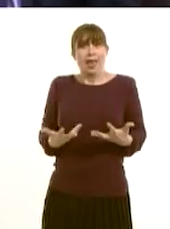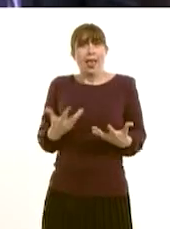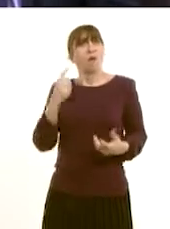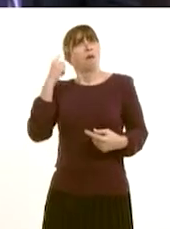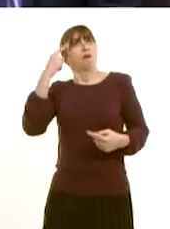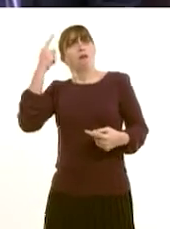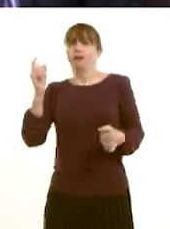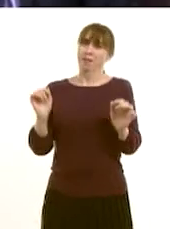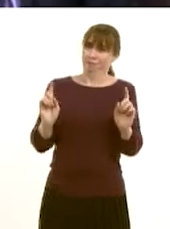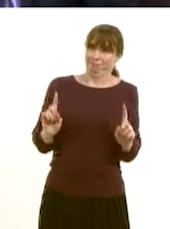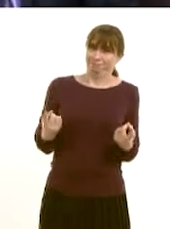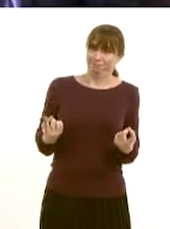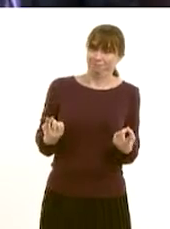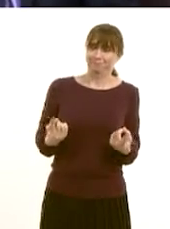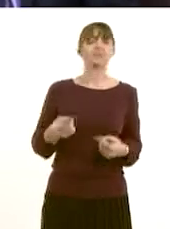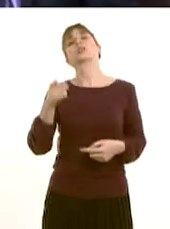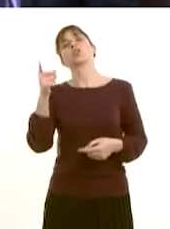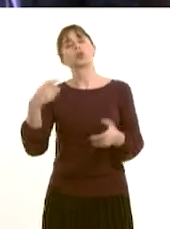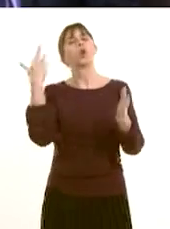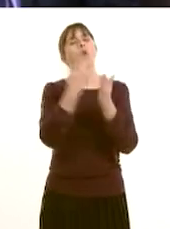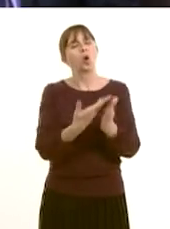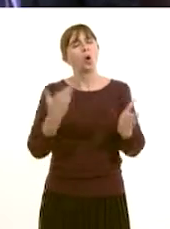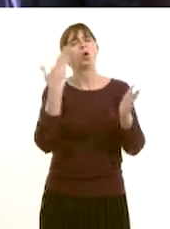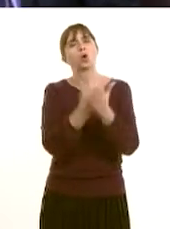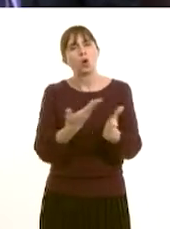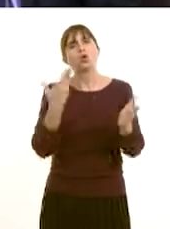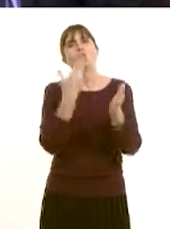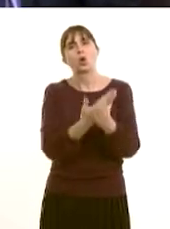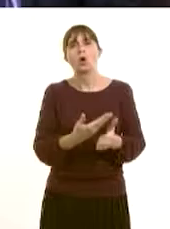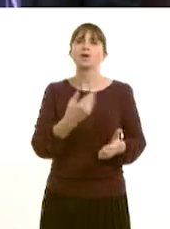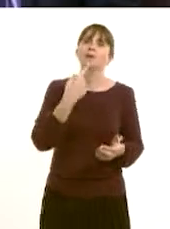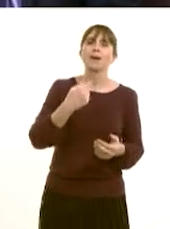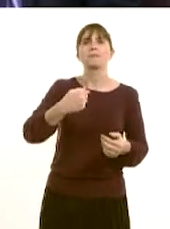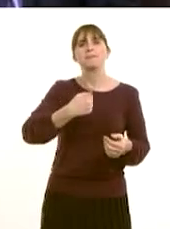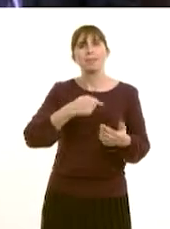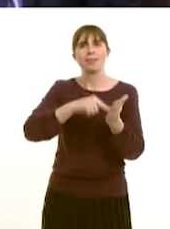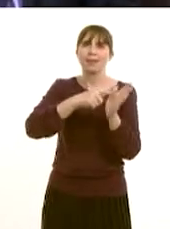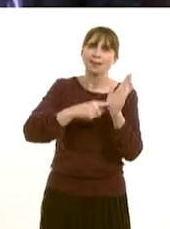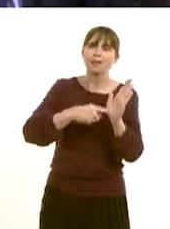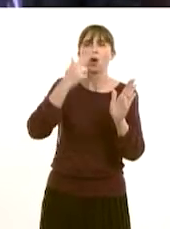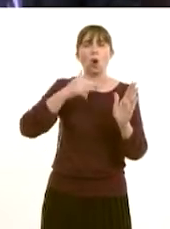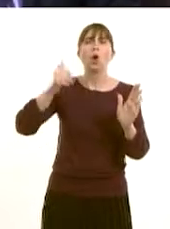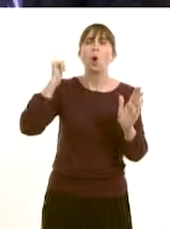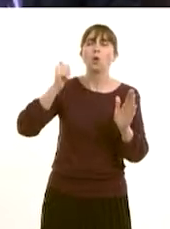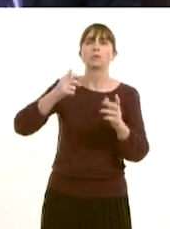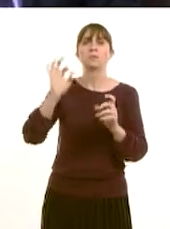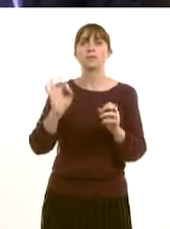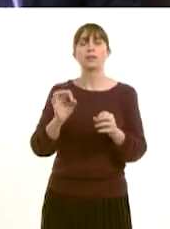I have to say to him that he keeps on saying that the figures I referred to are old. Fine. Where are the up-to-date figures?